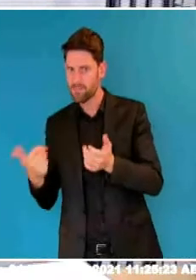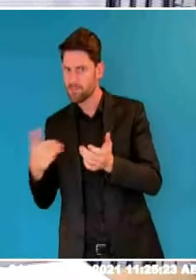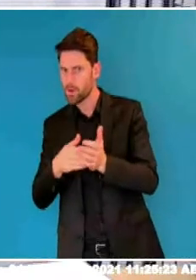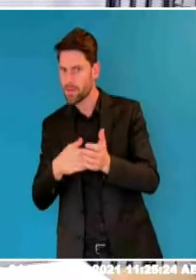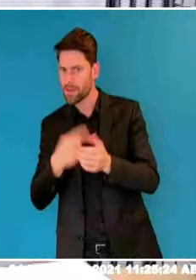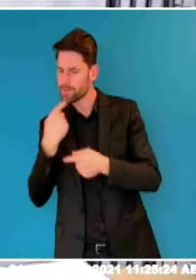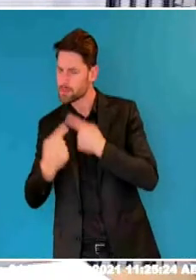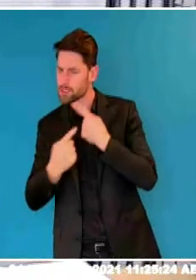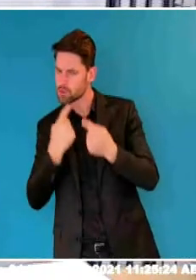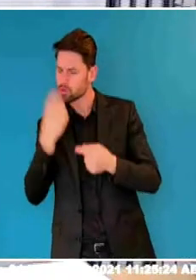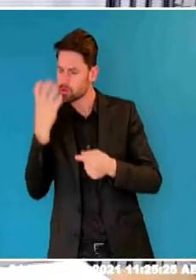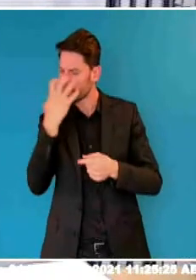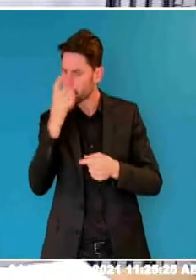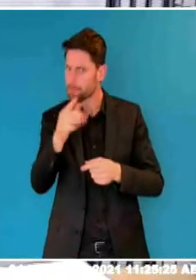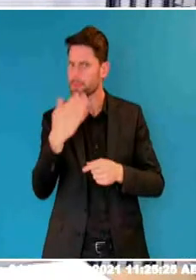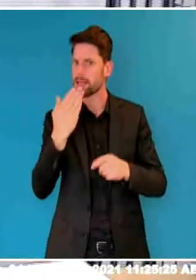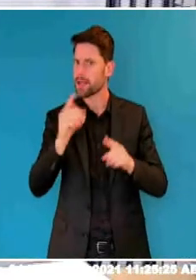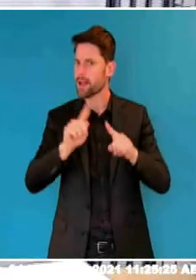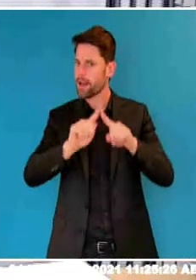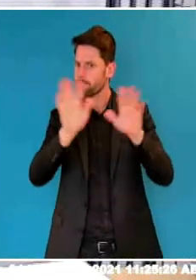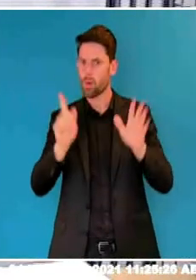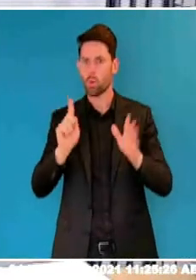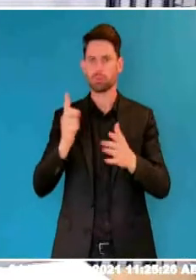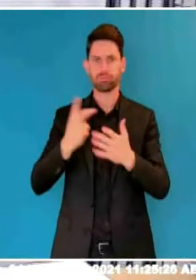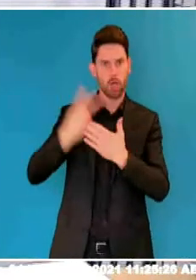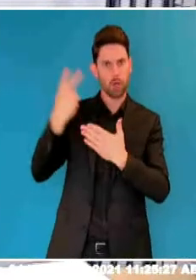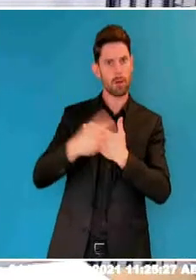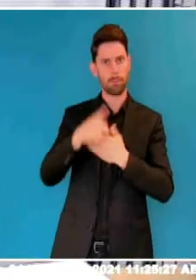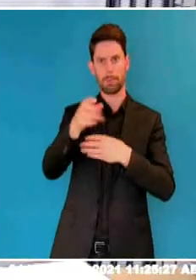employees or is there a particular program you intend to implement?